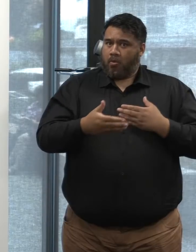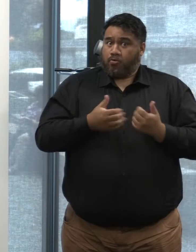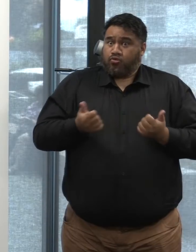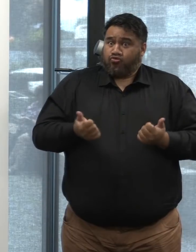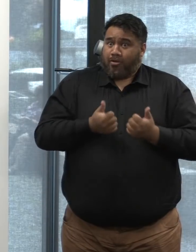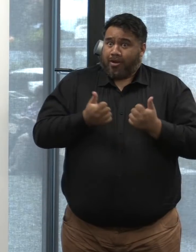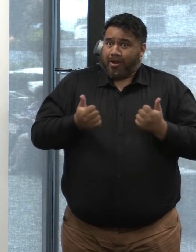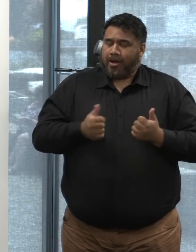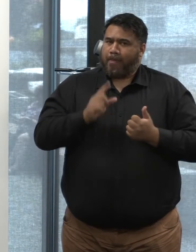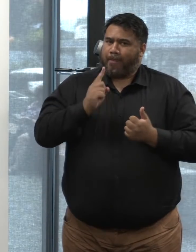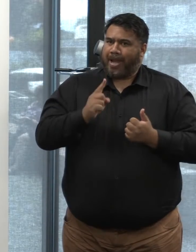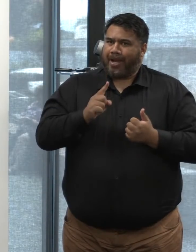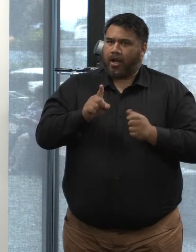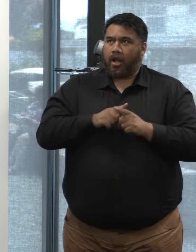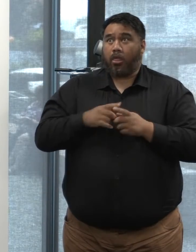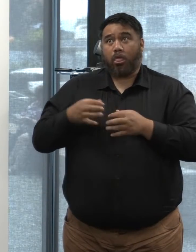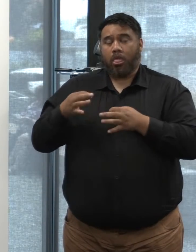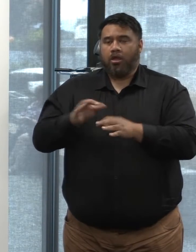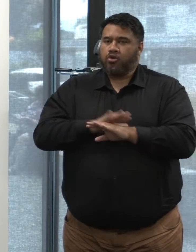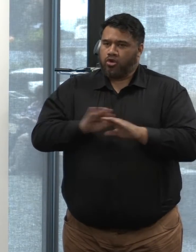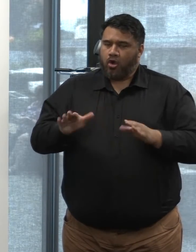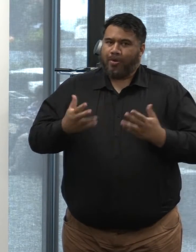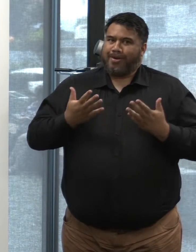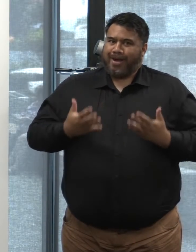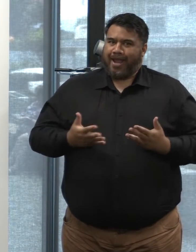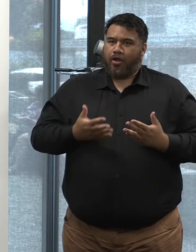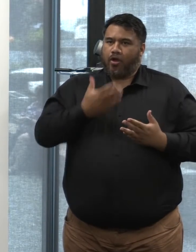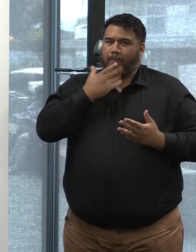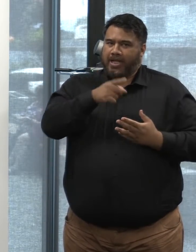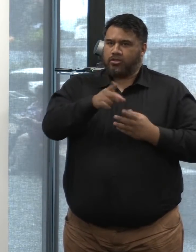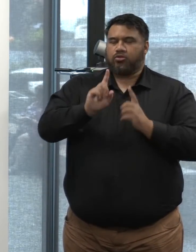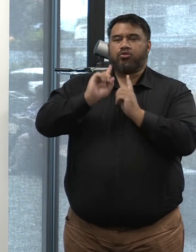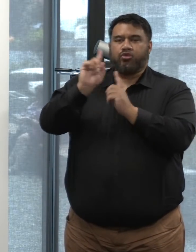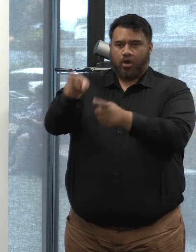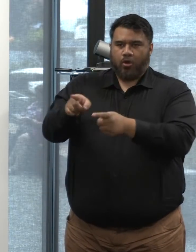have the benefit of that booster for this outbreak.